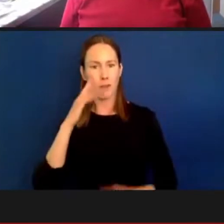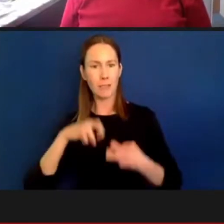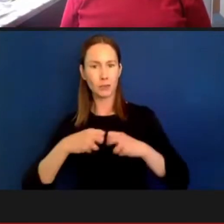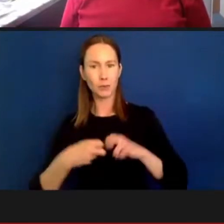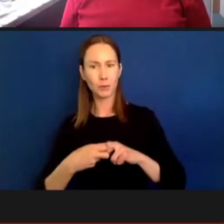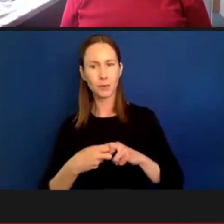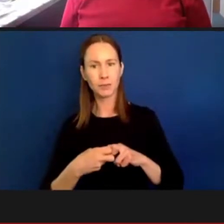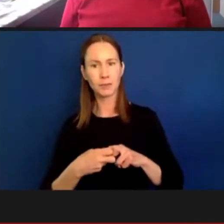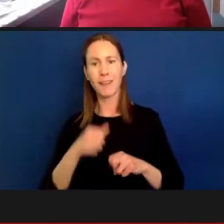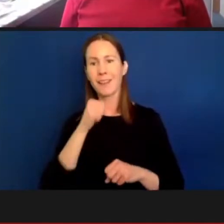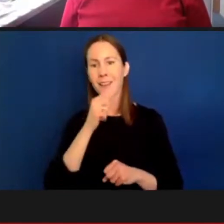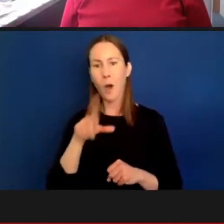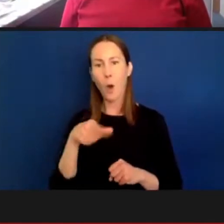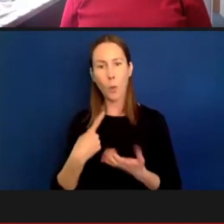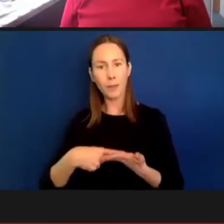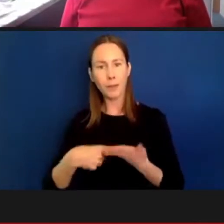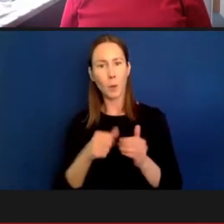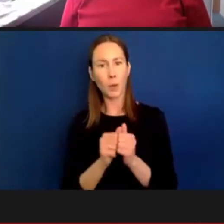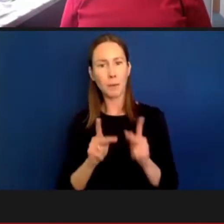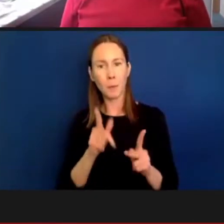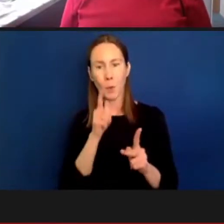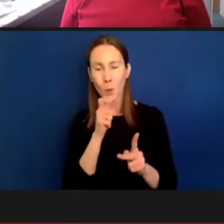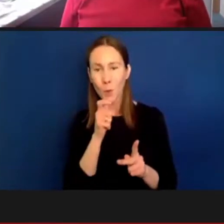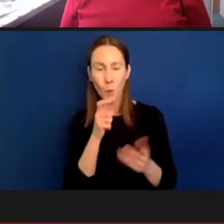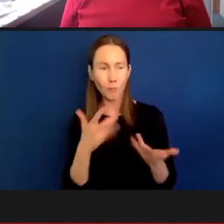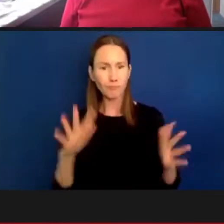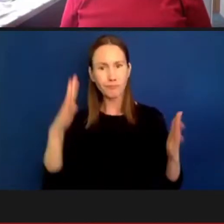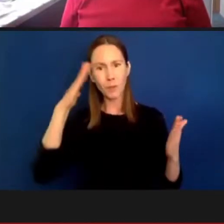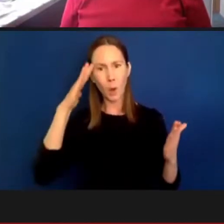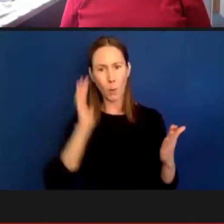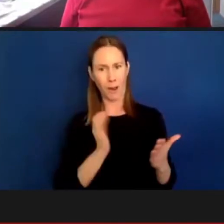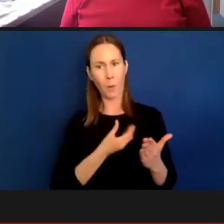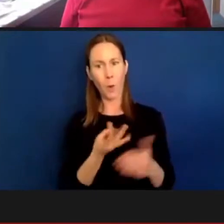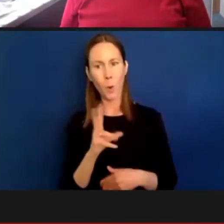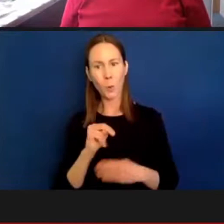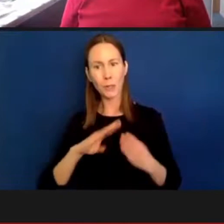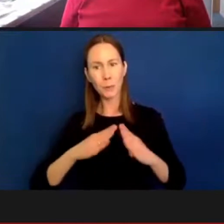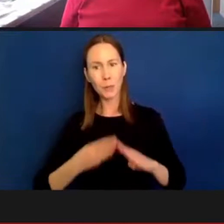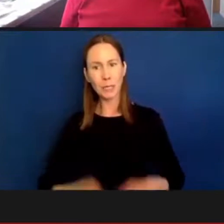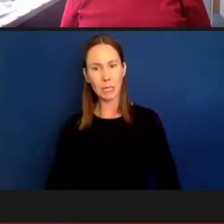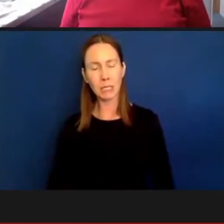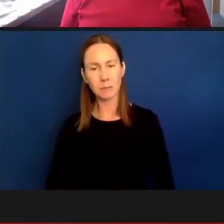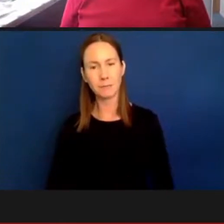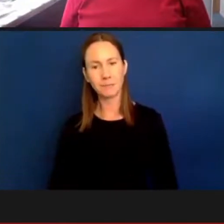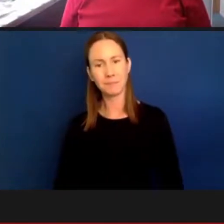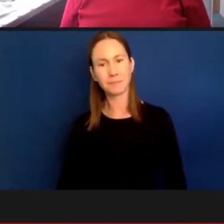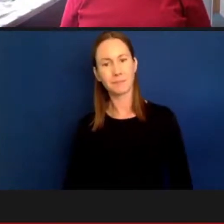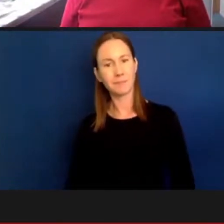Instead of only speaking only within our own communities. And that might be hard work.